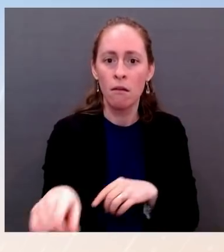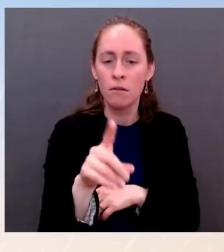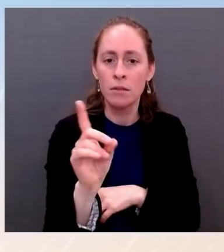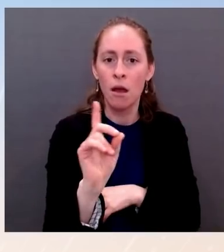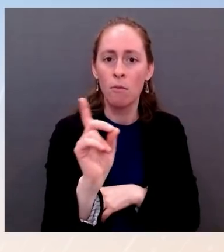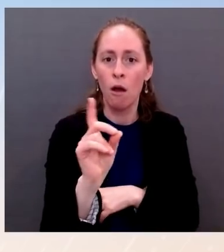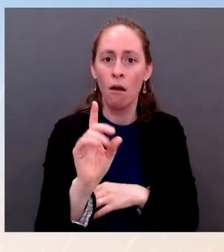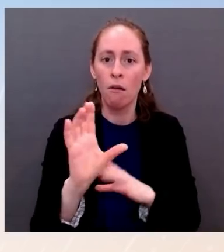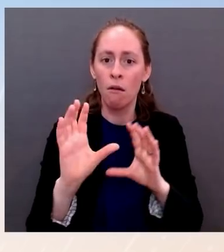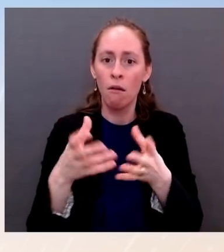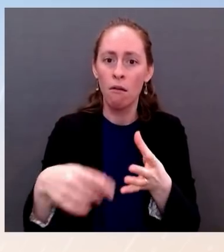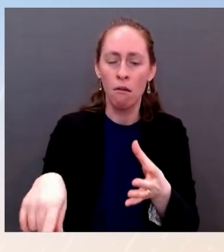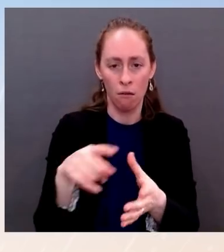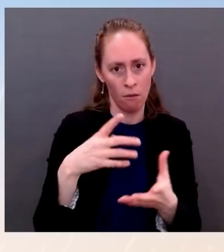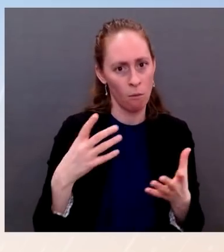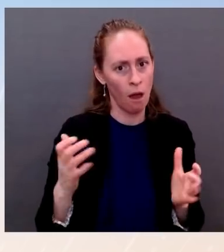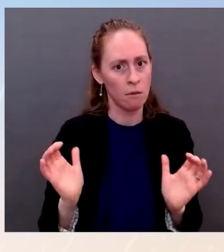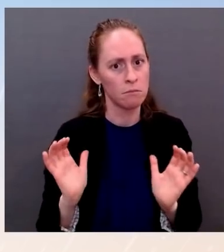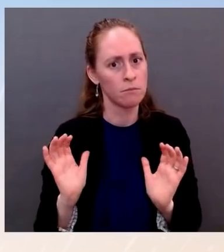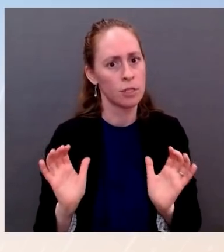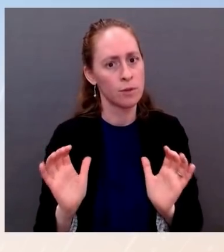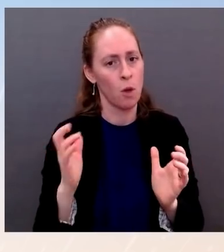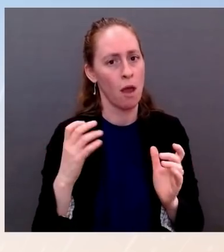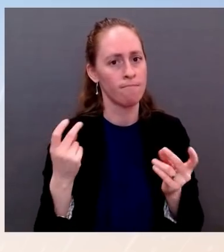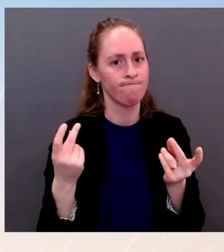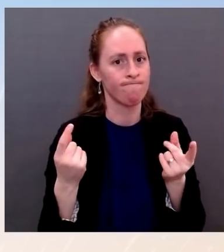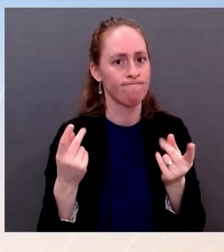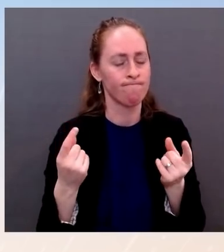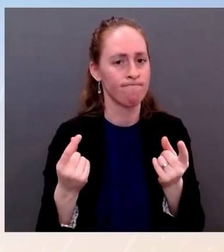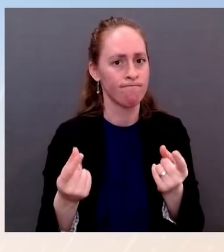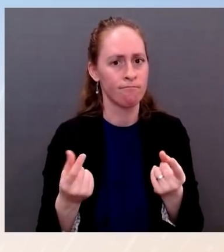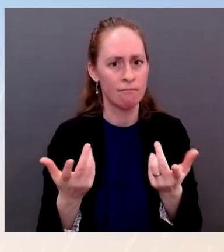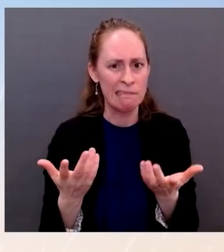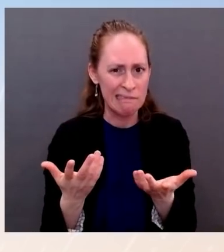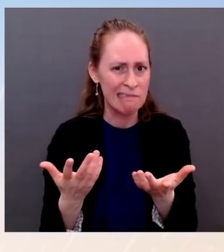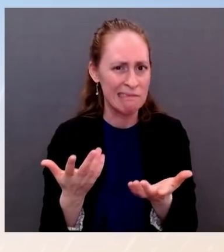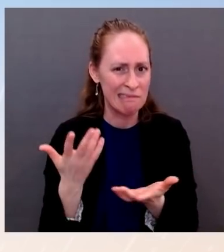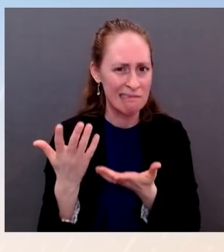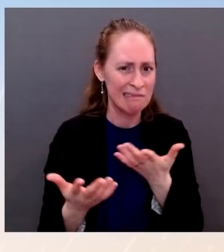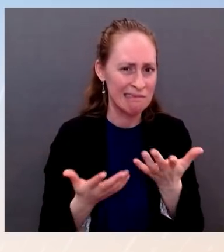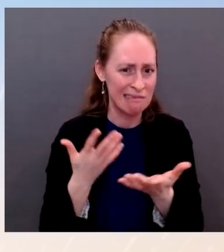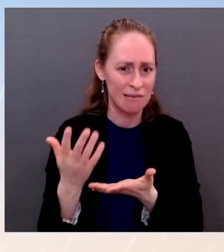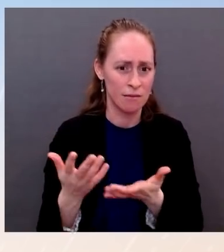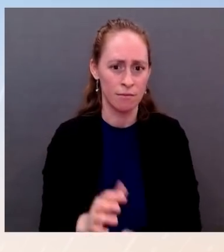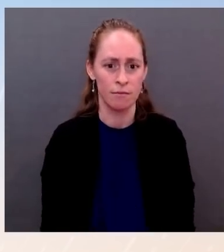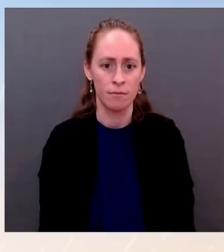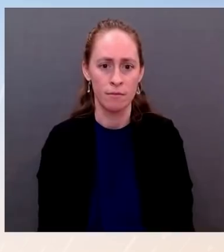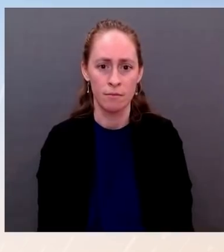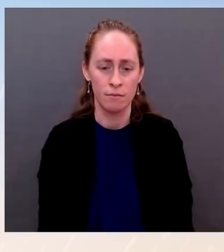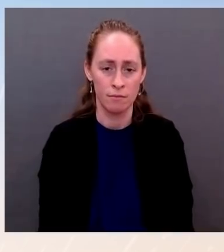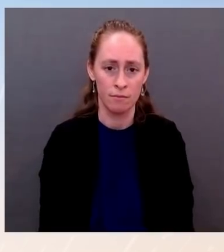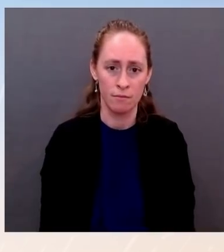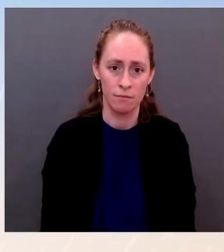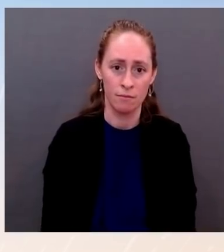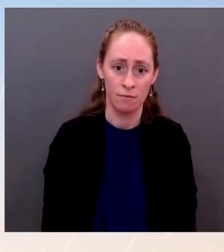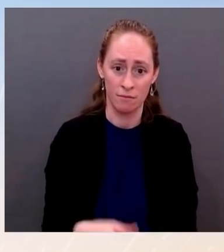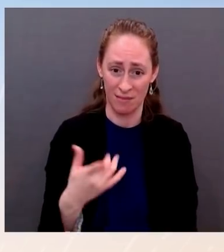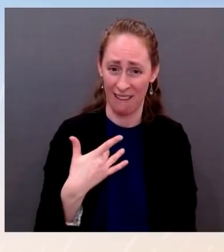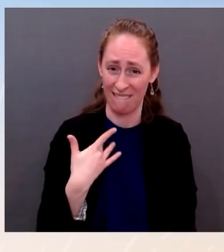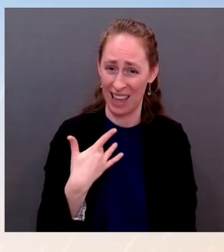do you sense that there is an increase in the tempo for the President to move on his selection process? Ms. Psaki: We remain on track for the President